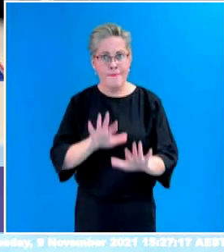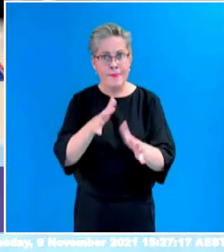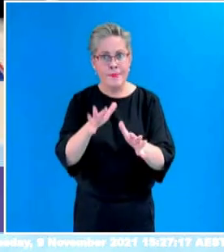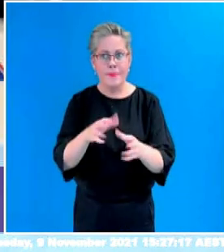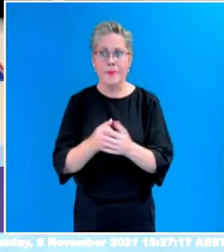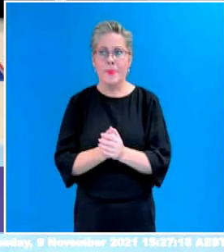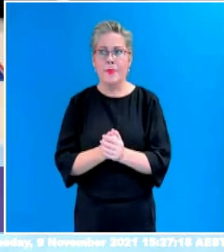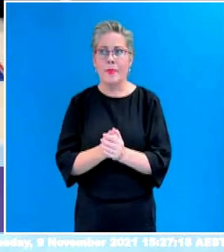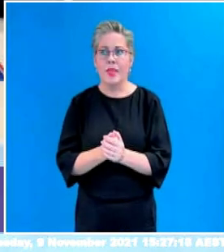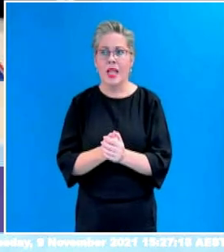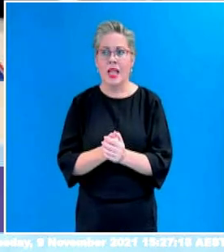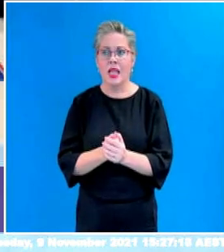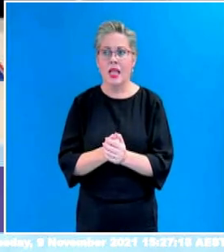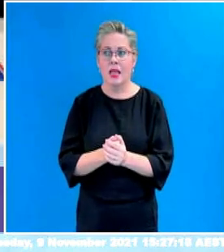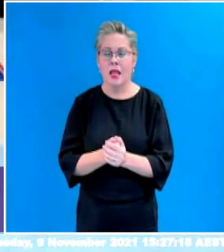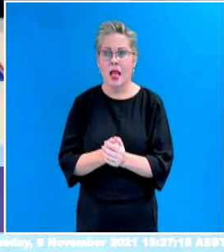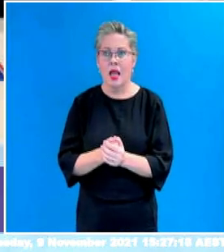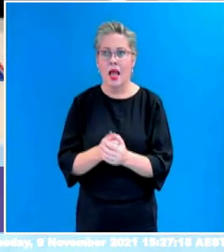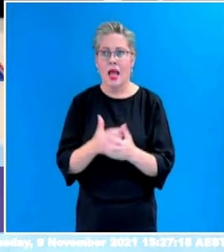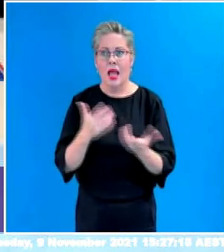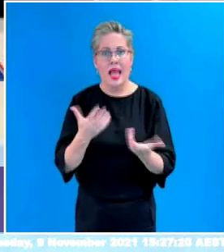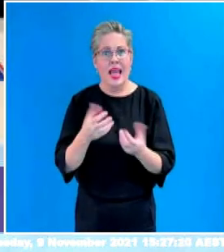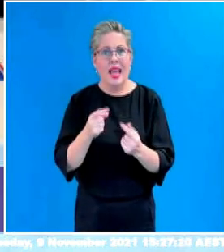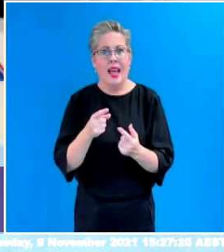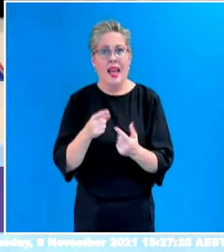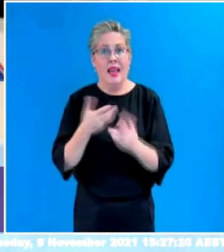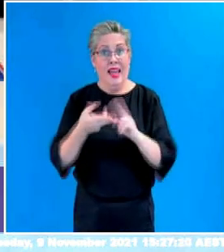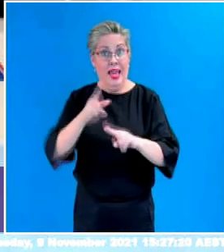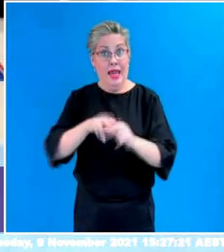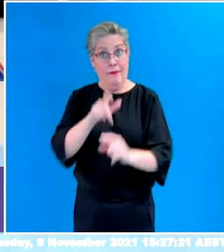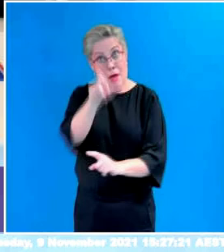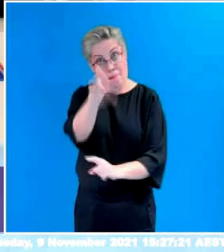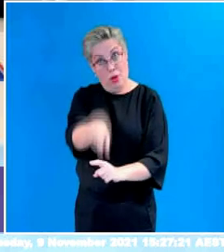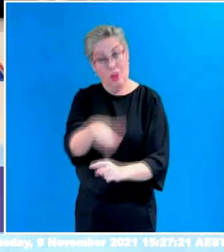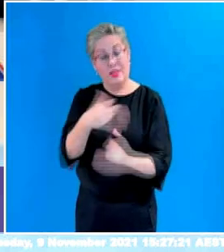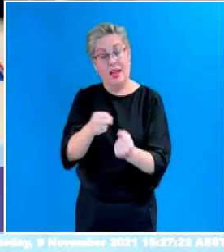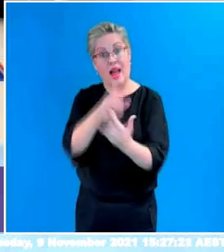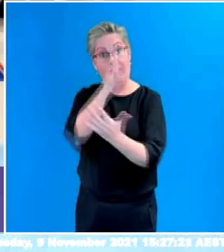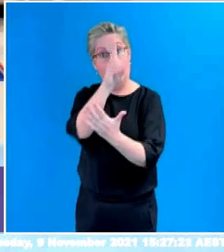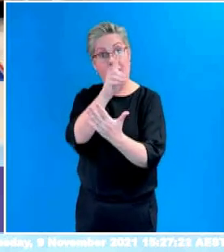the grounds on which the person was discriminated against, it doesn't have to be the whole ground.